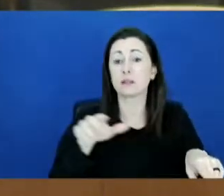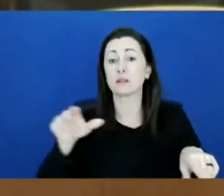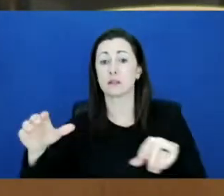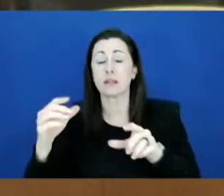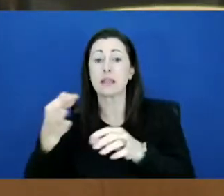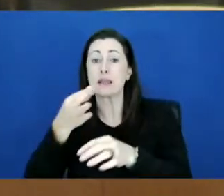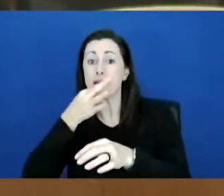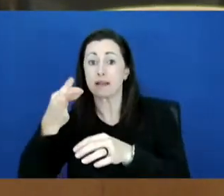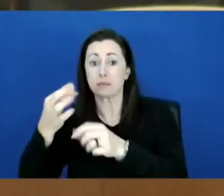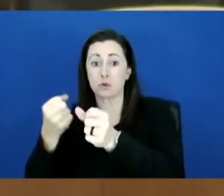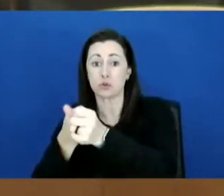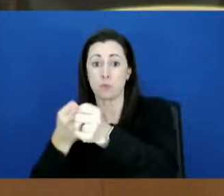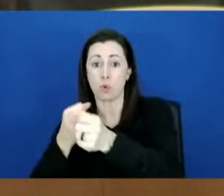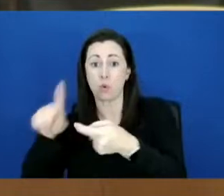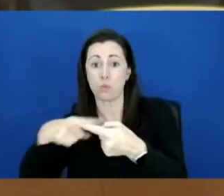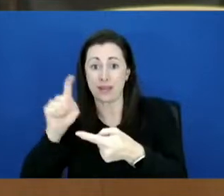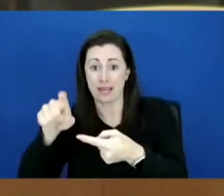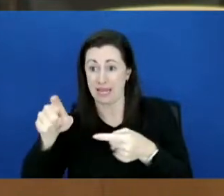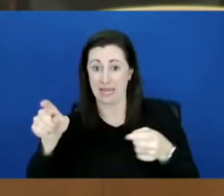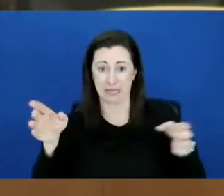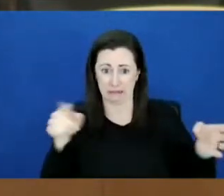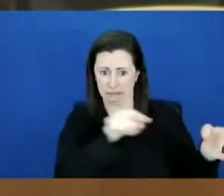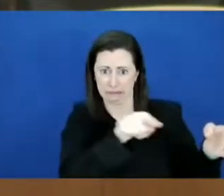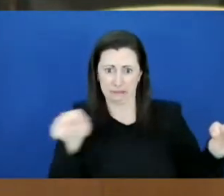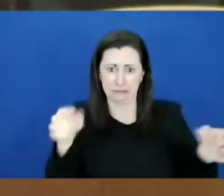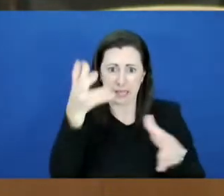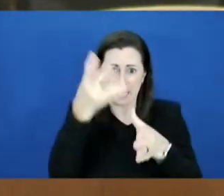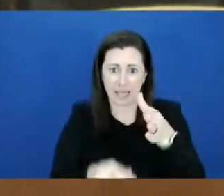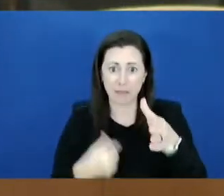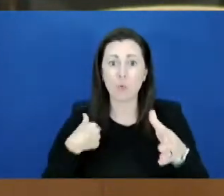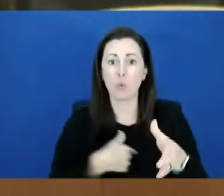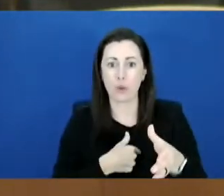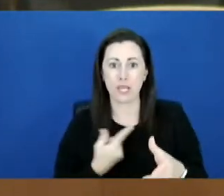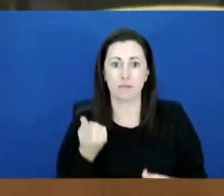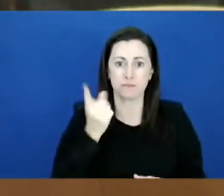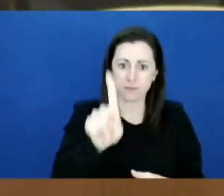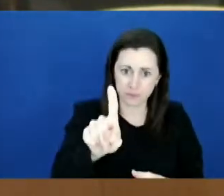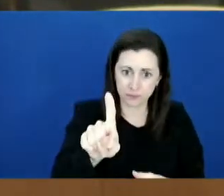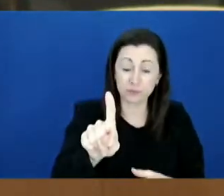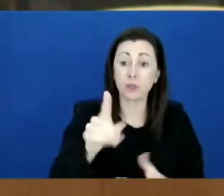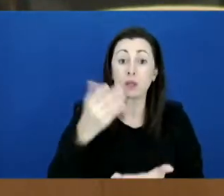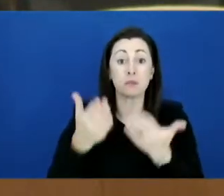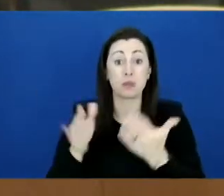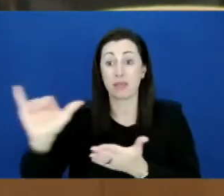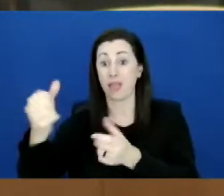HAPPENING TO CHILDREN, AND